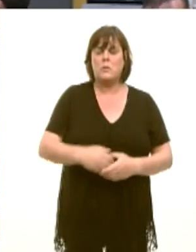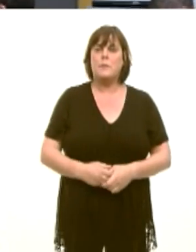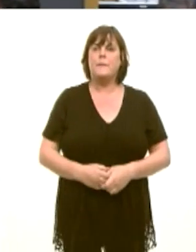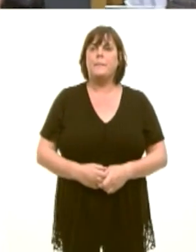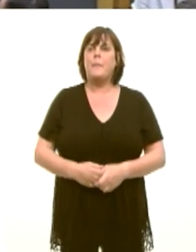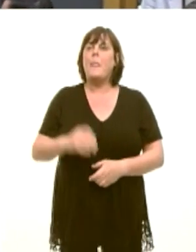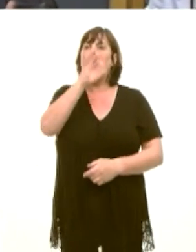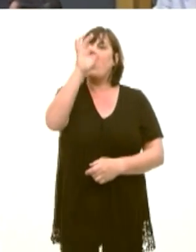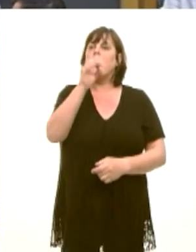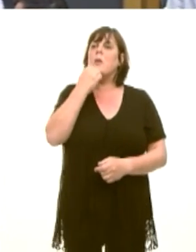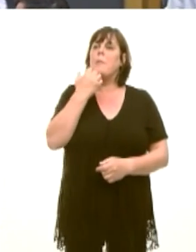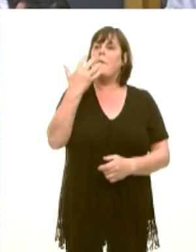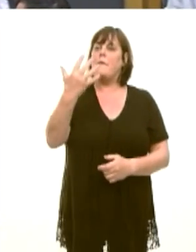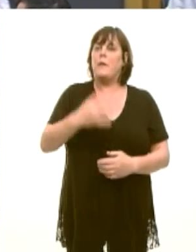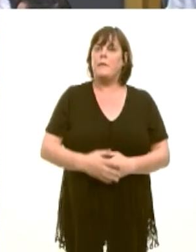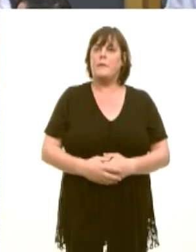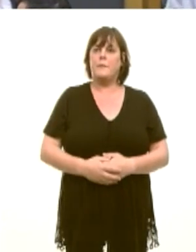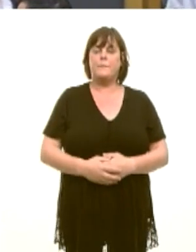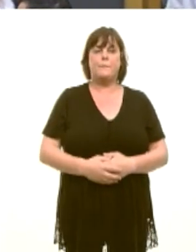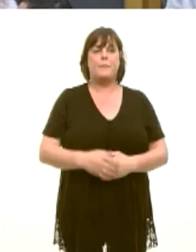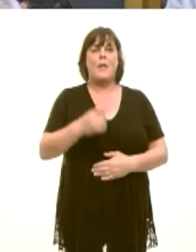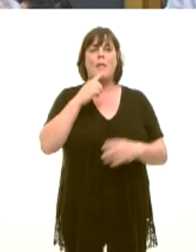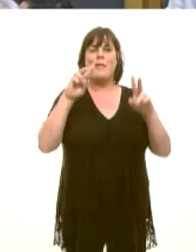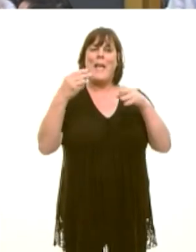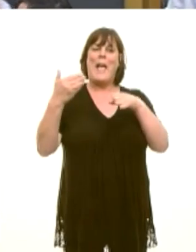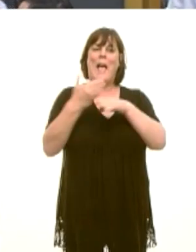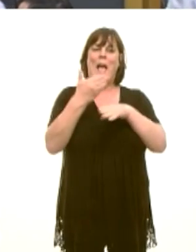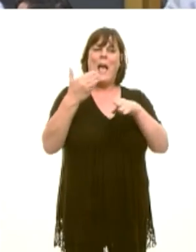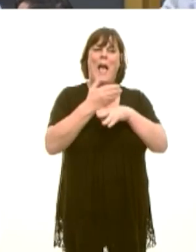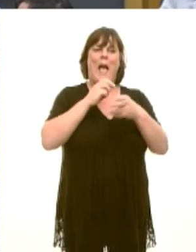make a statement on the implementation of the Active Travel (Wales) Act 2013? OAQ(4)2455(FM)